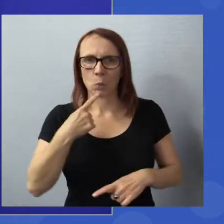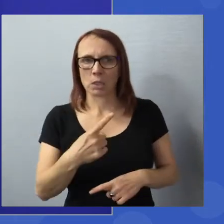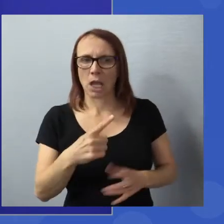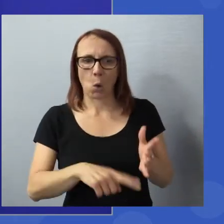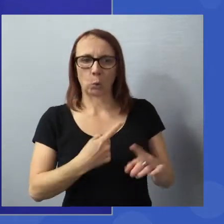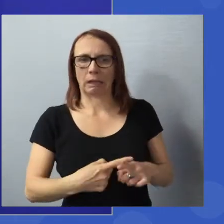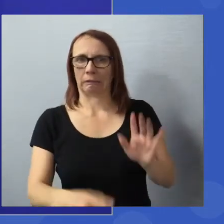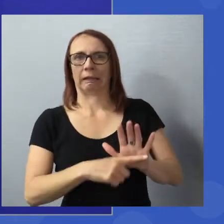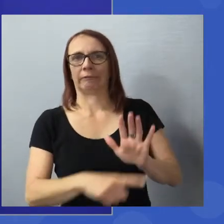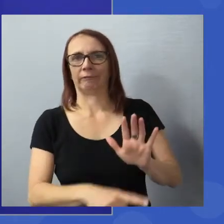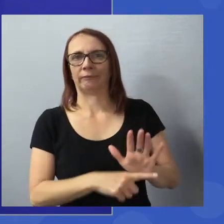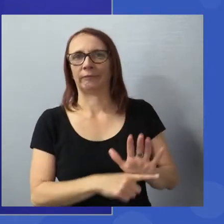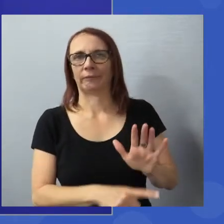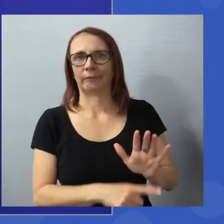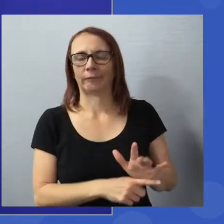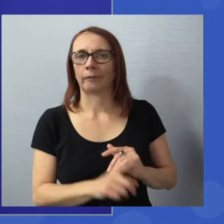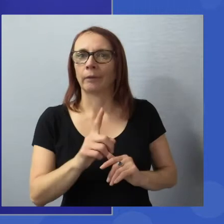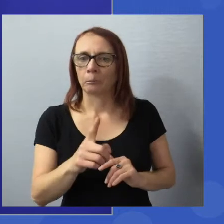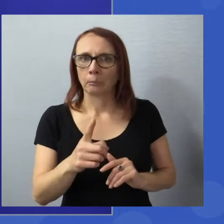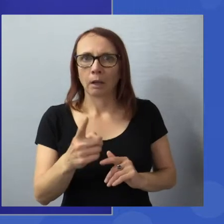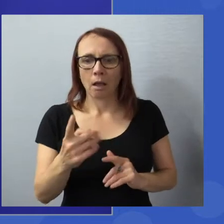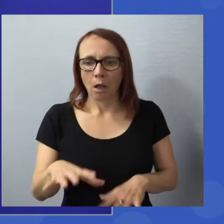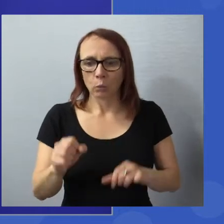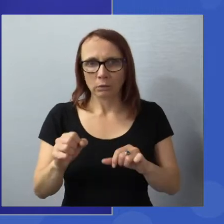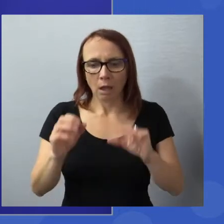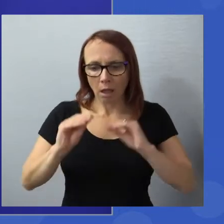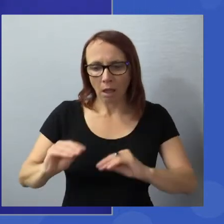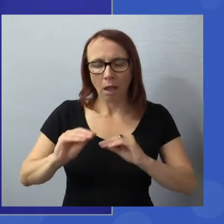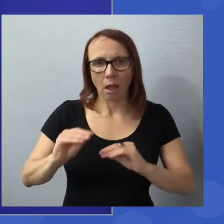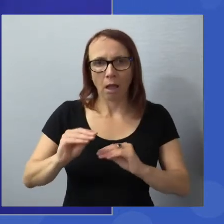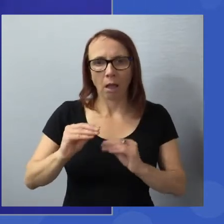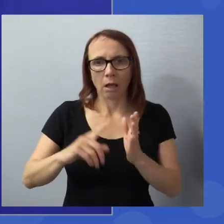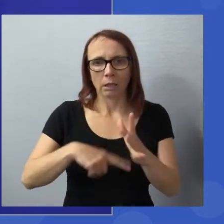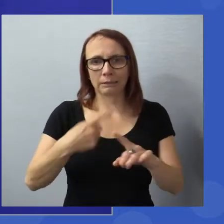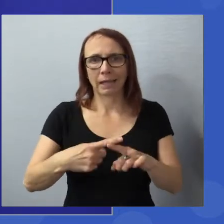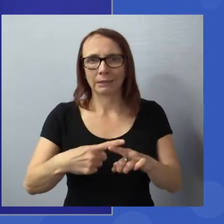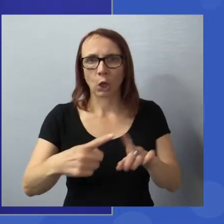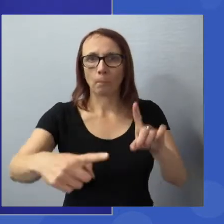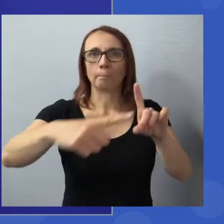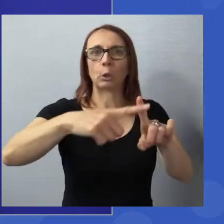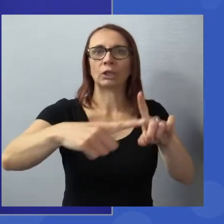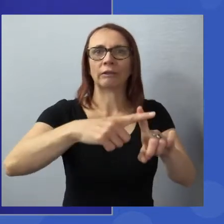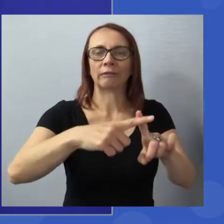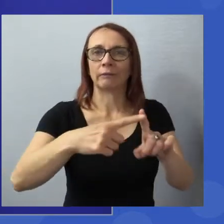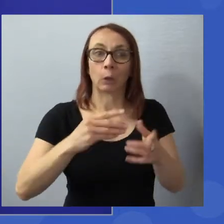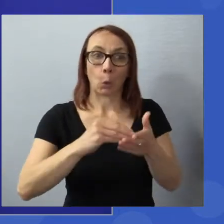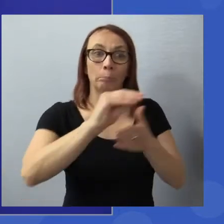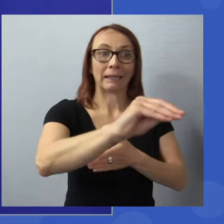negative if we start off at a younger age to see recent taxes it's more positive because this is what we can this is the trade-off if released